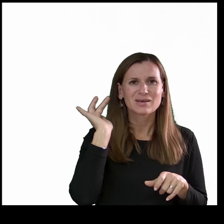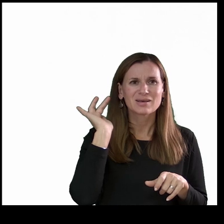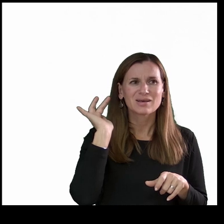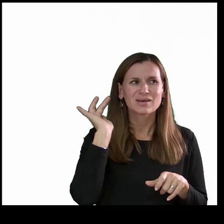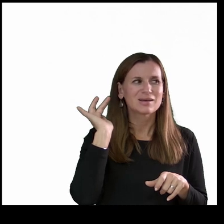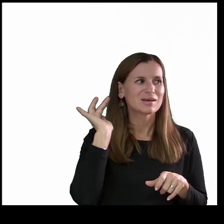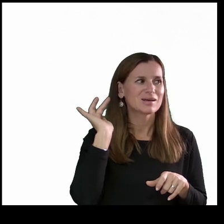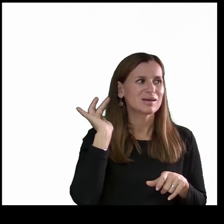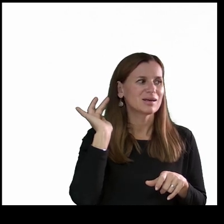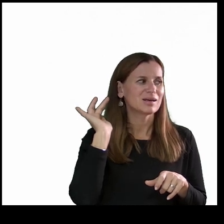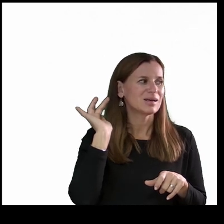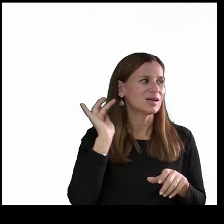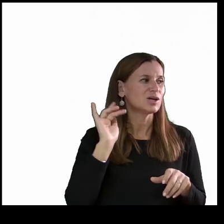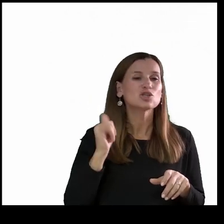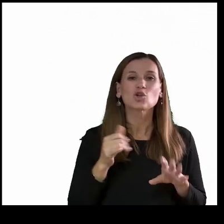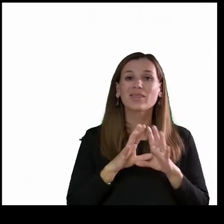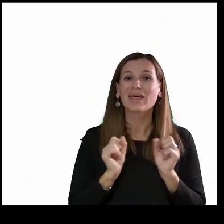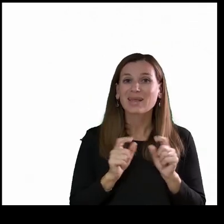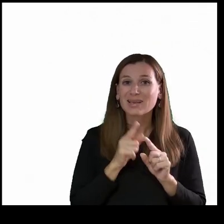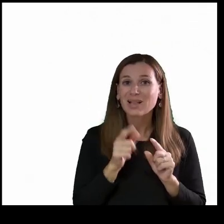to process vision. You see here,